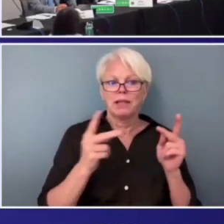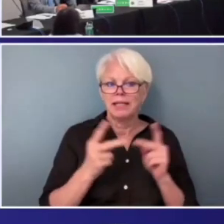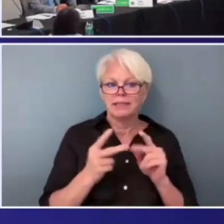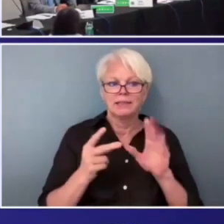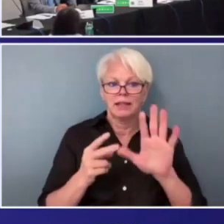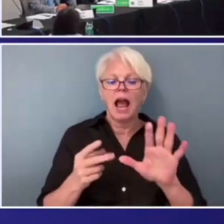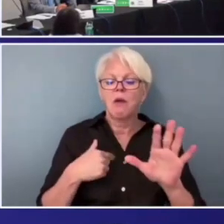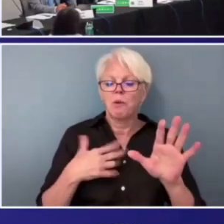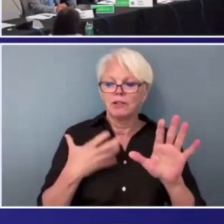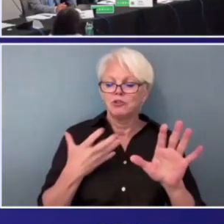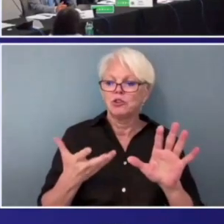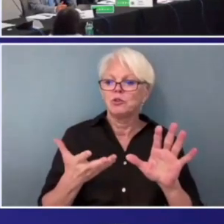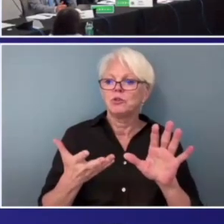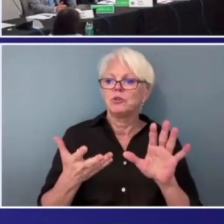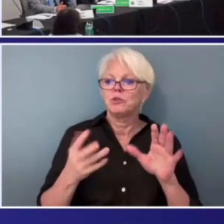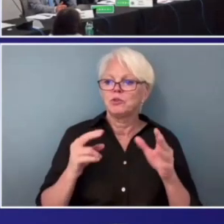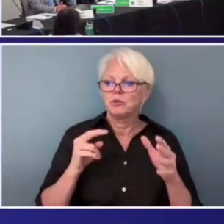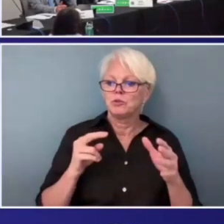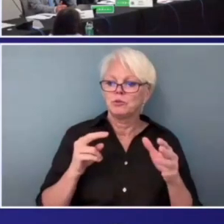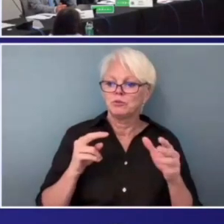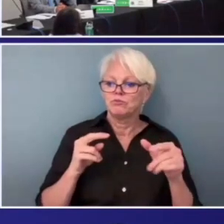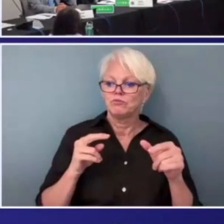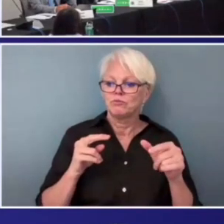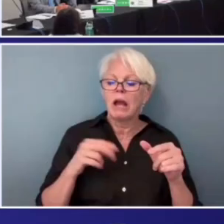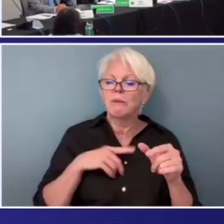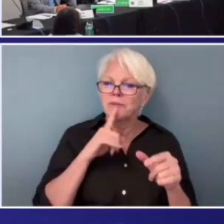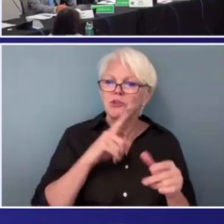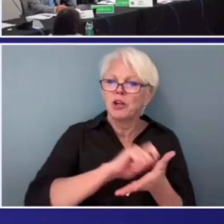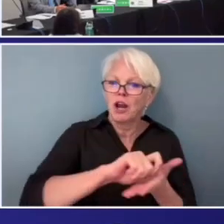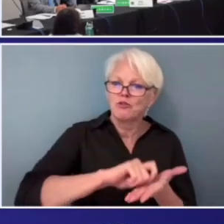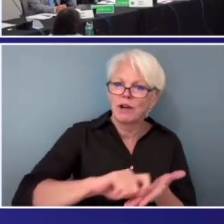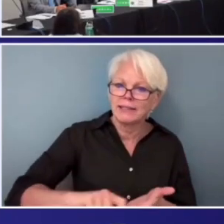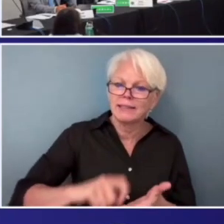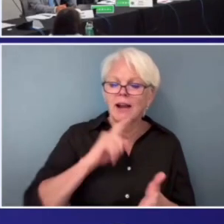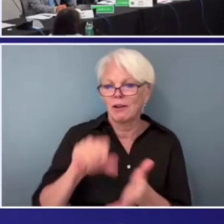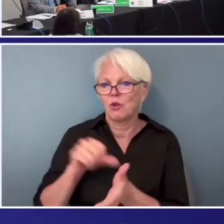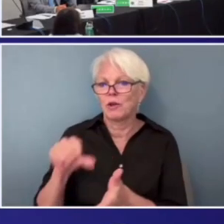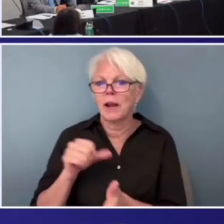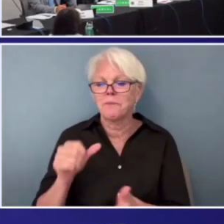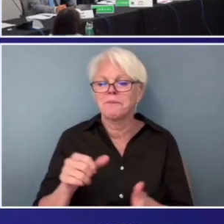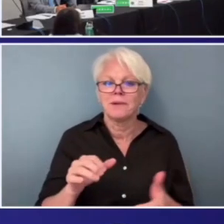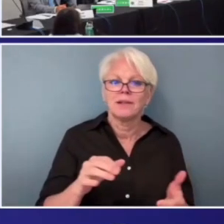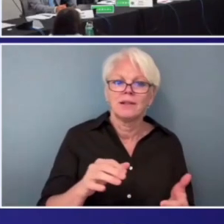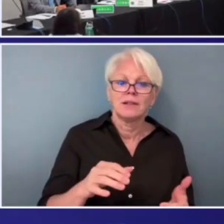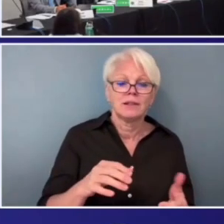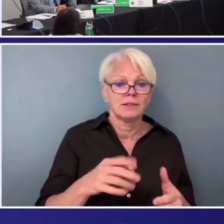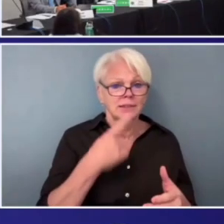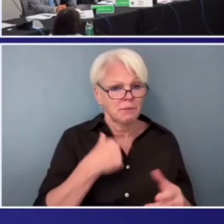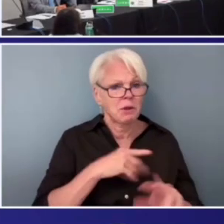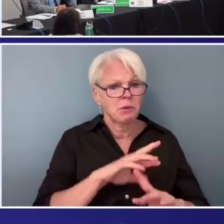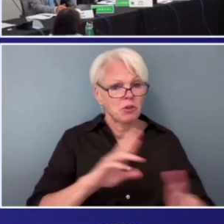that one more time so that I can make sure I write down what the question is so I can look at it. Of course. Let me know when you're ready. I'm ready.